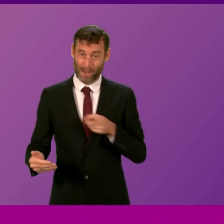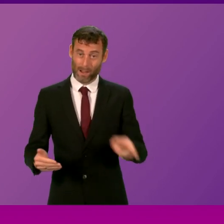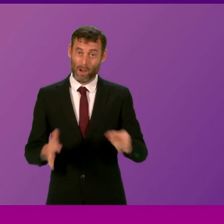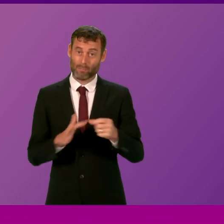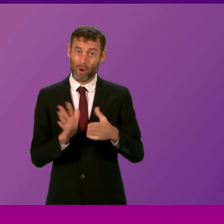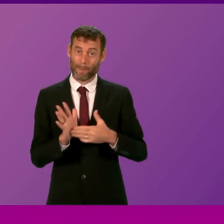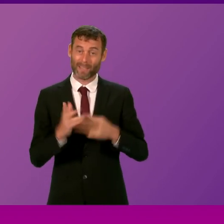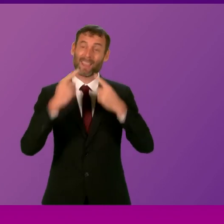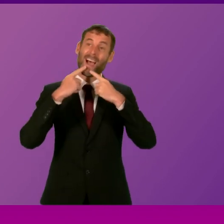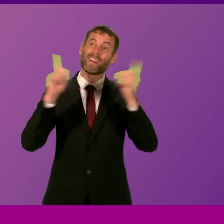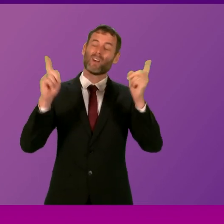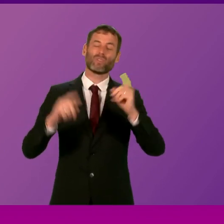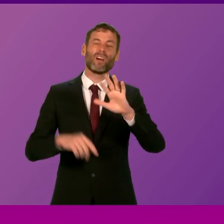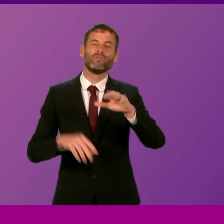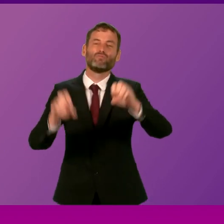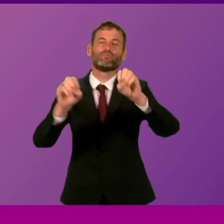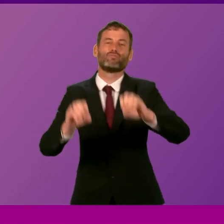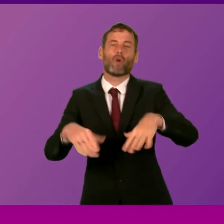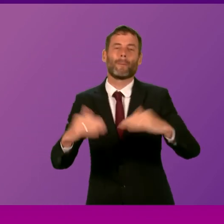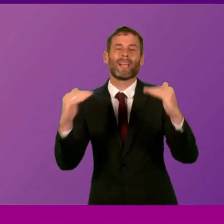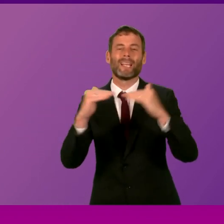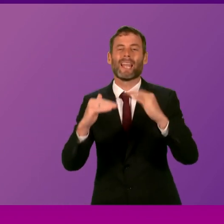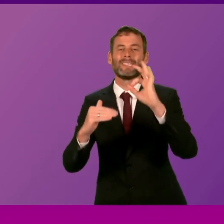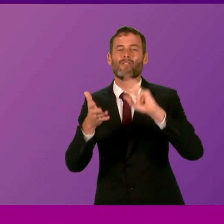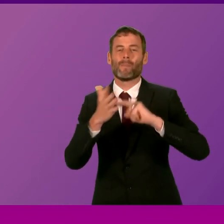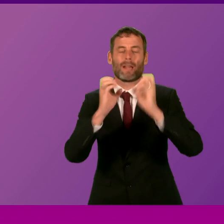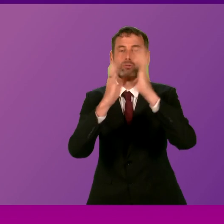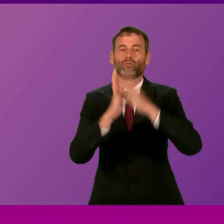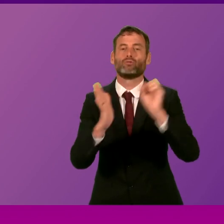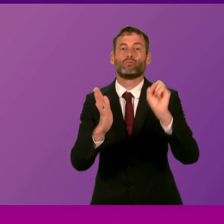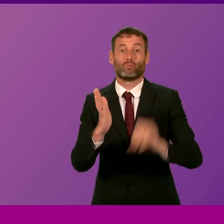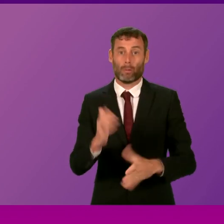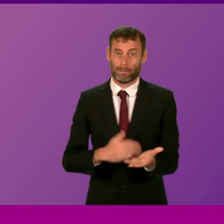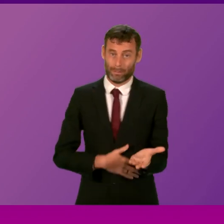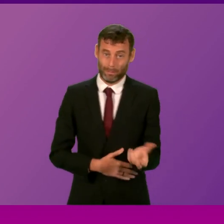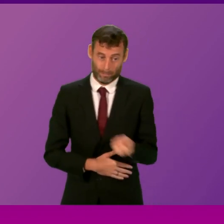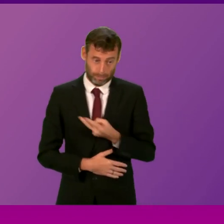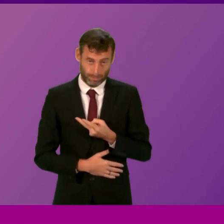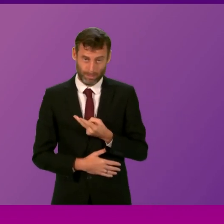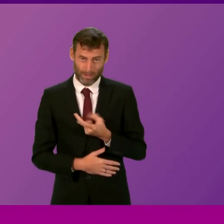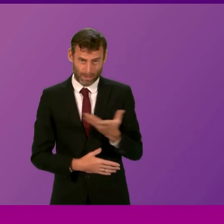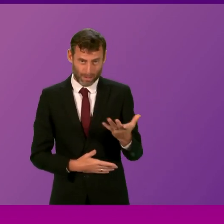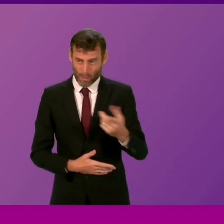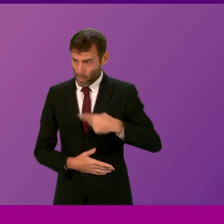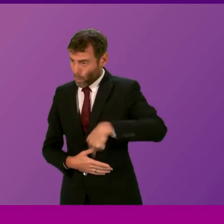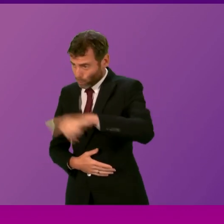renege on the UK’s key net zero commitments was an unforgivable betrayal of current and future